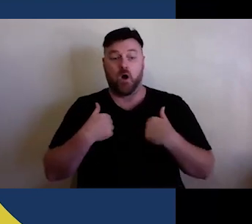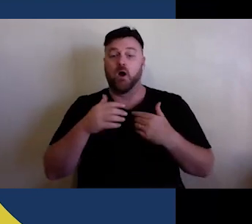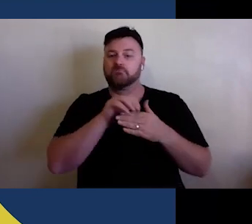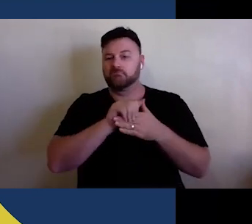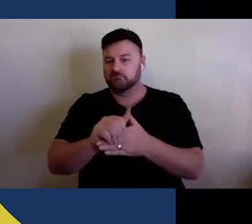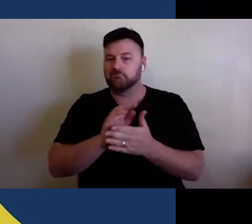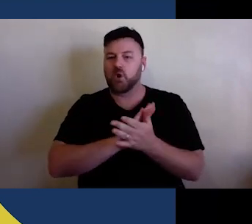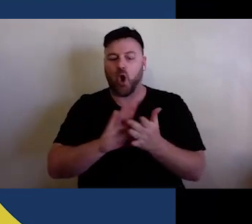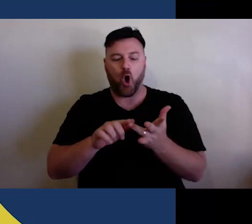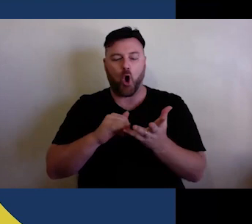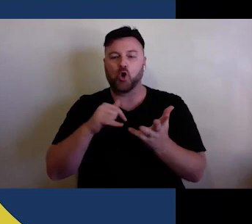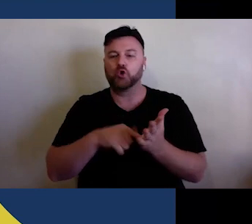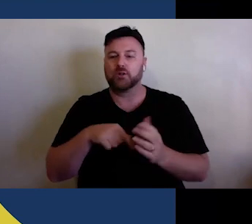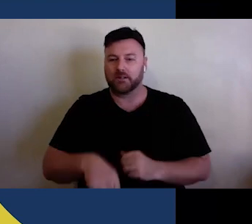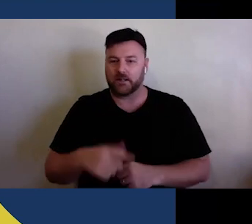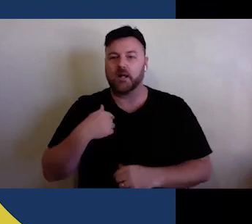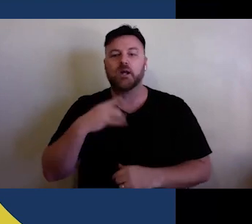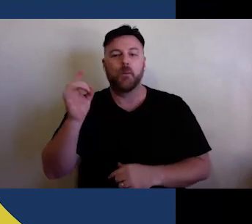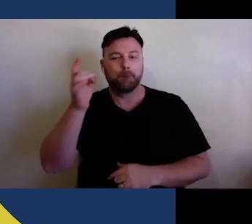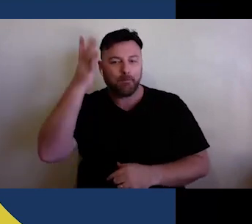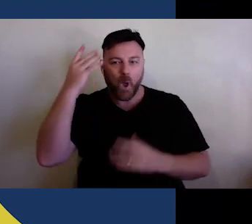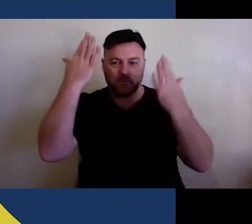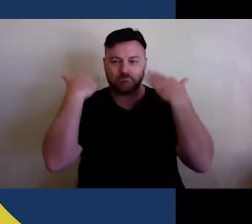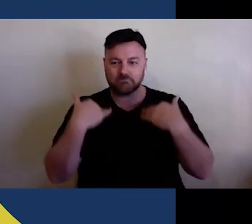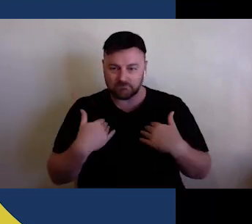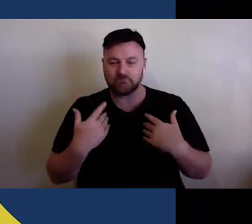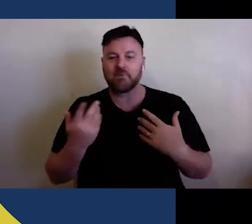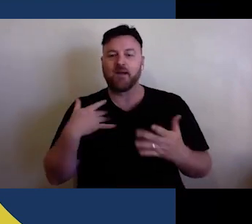brown hair, blue eyes and wearing a colourful dress. You can see my